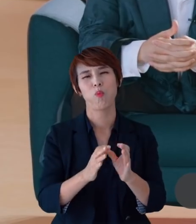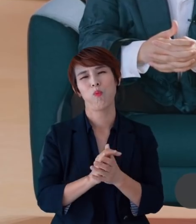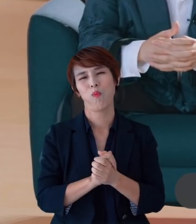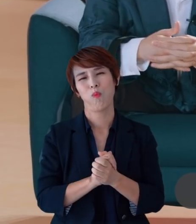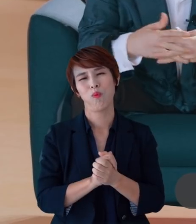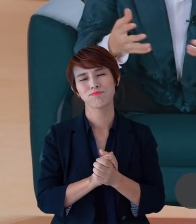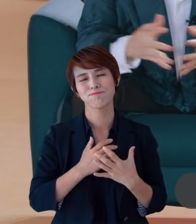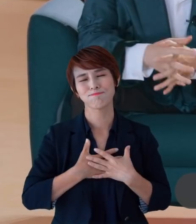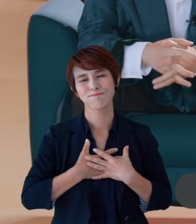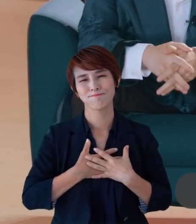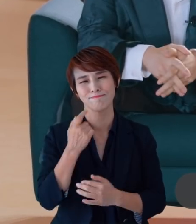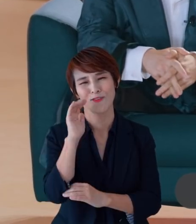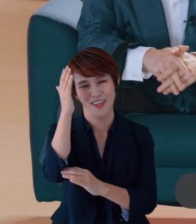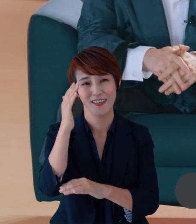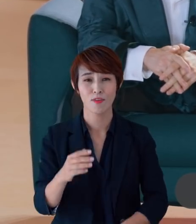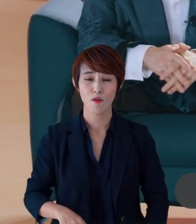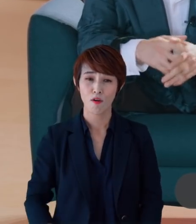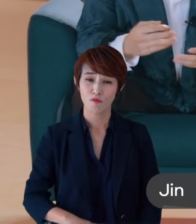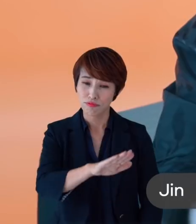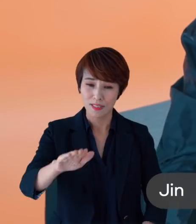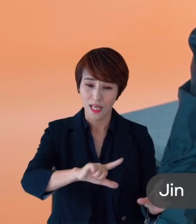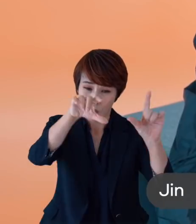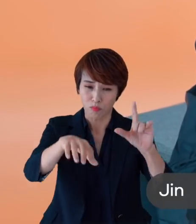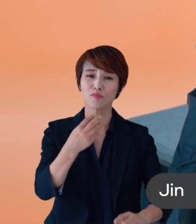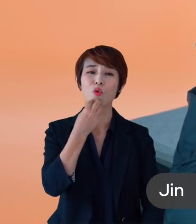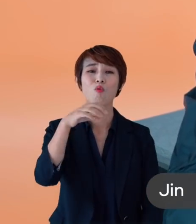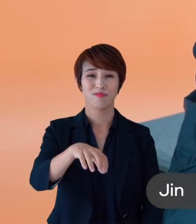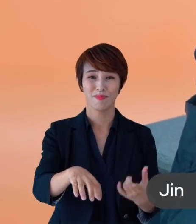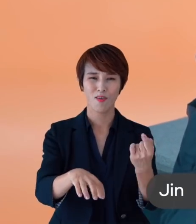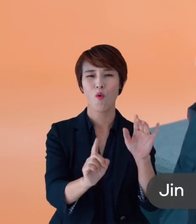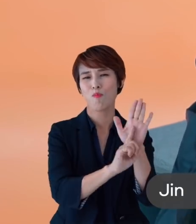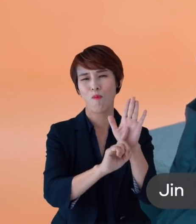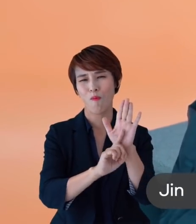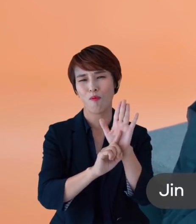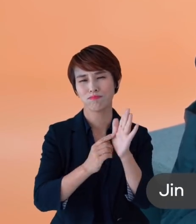j-hope: It’s a great honor. Jin: Also, since we’re living in Seoul, I think it’s really nice that we can promote the place where we live.